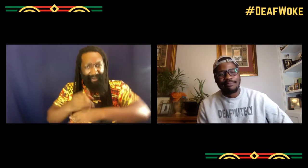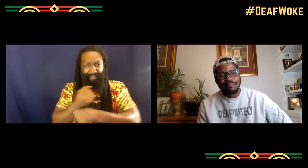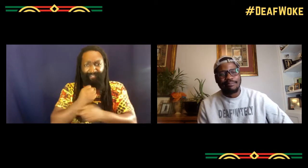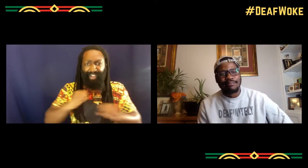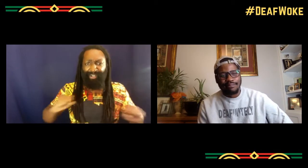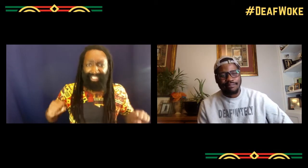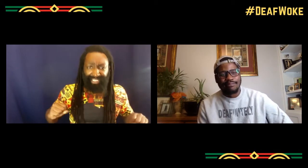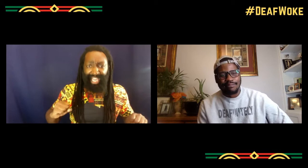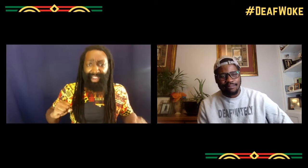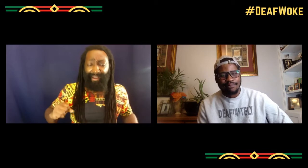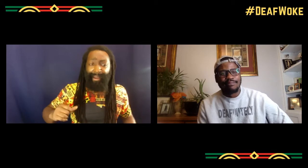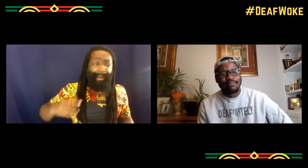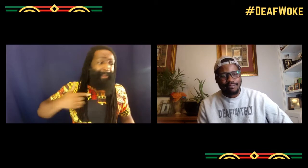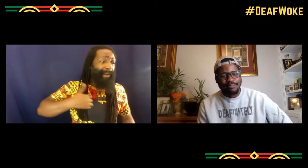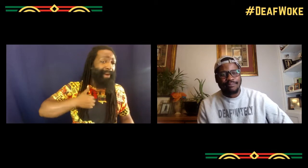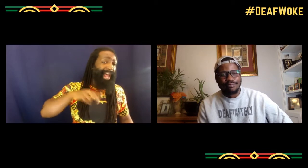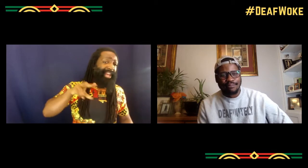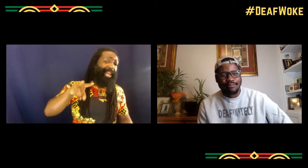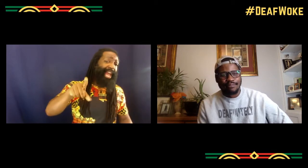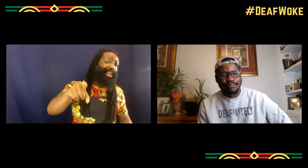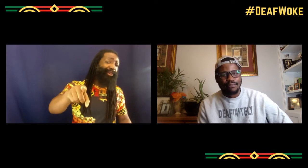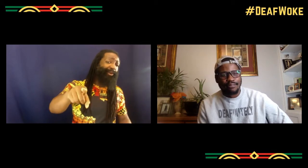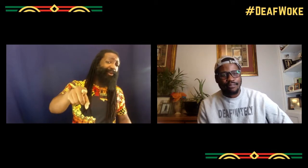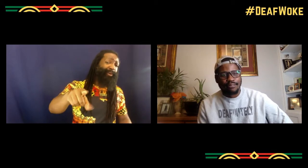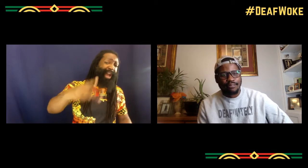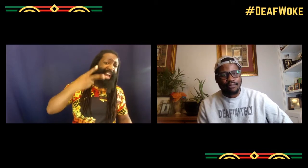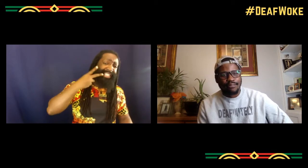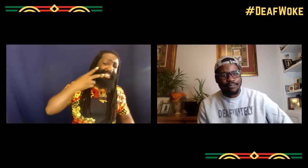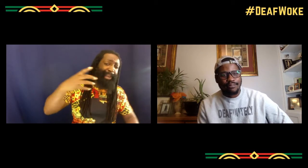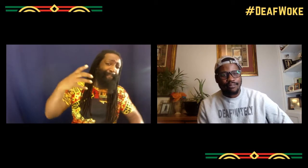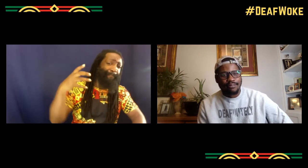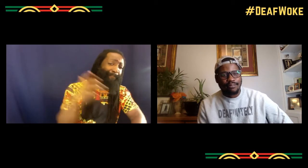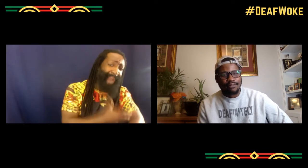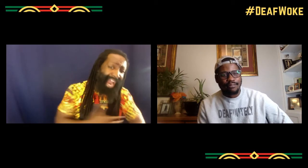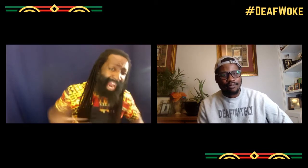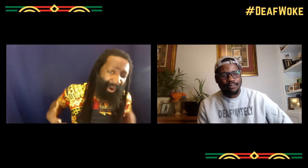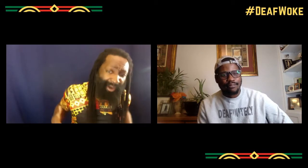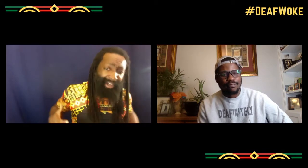you know, have that, have that safety, have that platform where they feel safe like you.